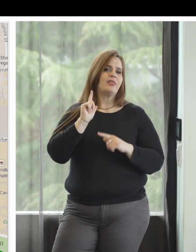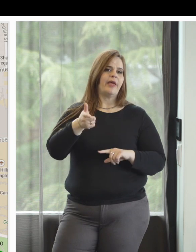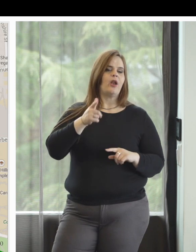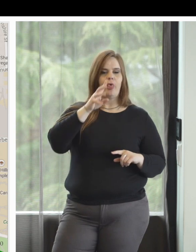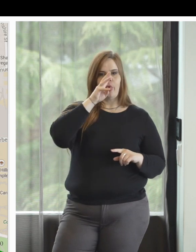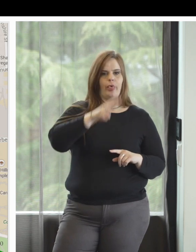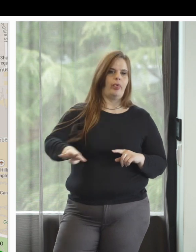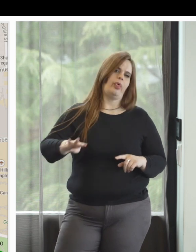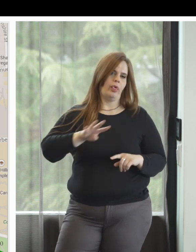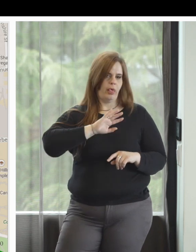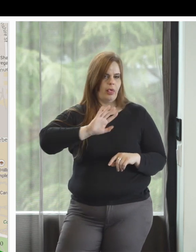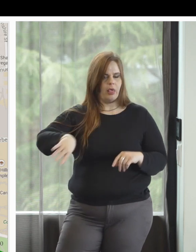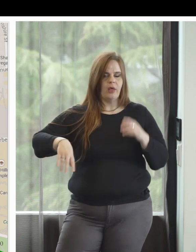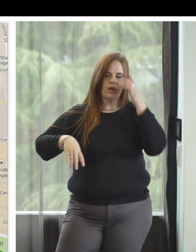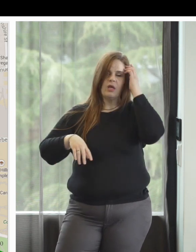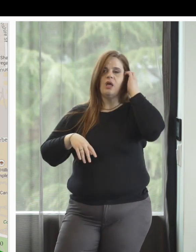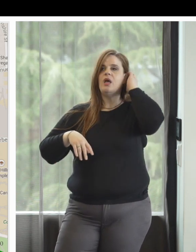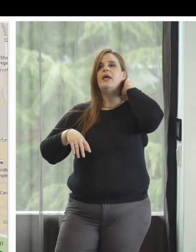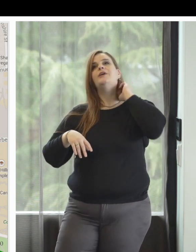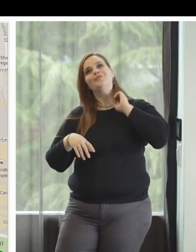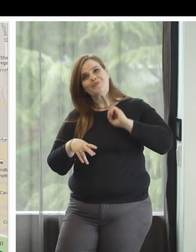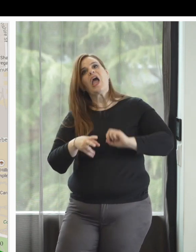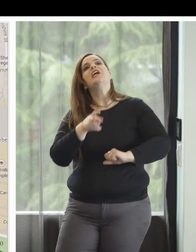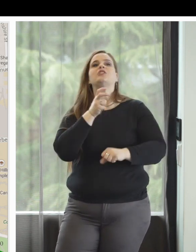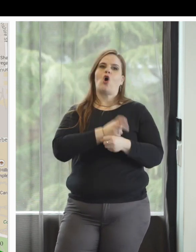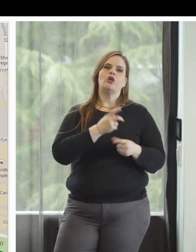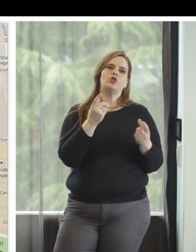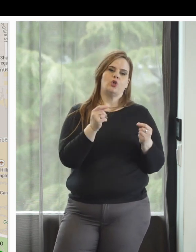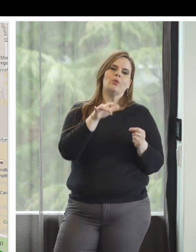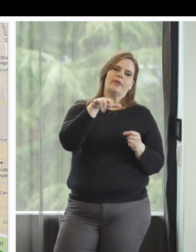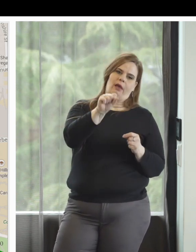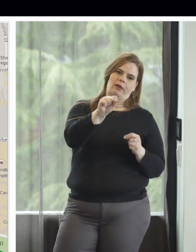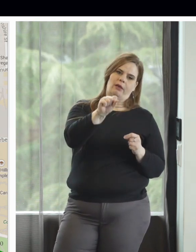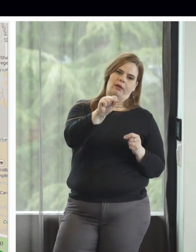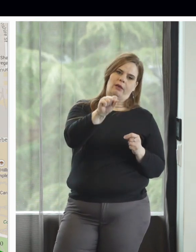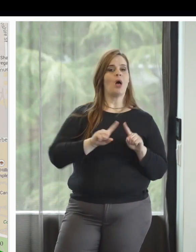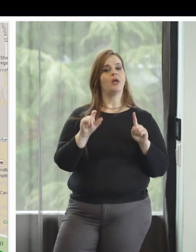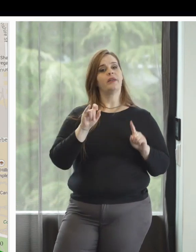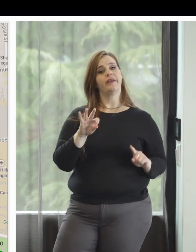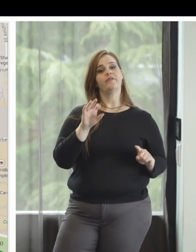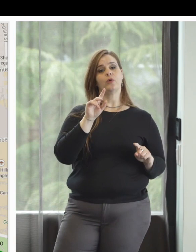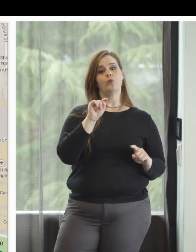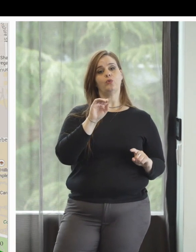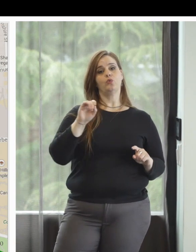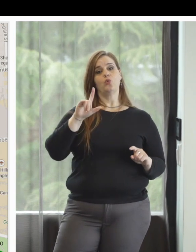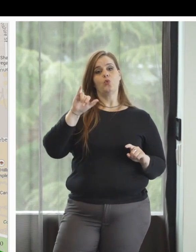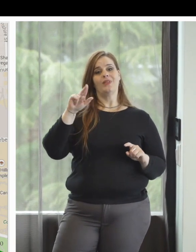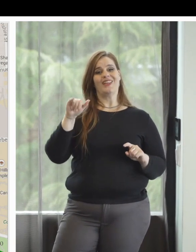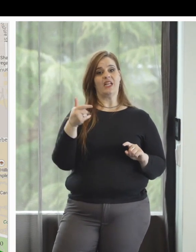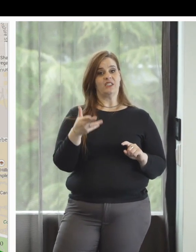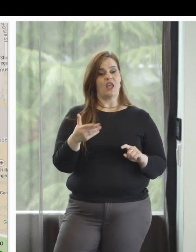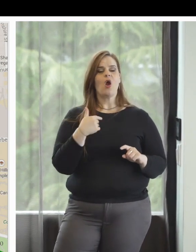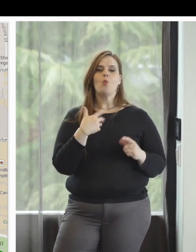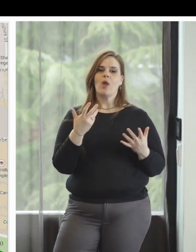to do. There's no question. But if the tooling is there and what I want to really stress is if the ecosystem is